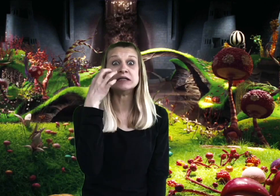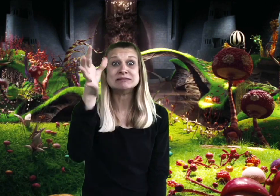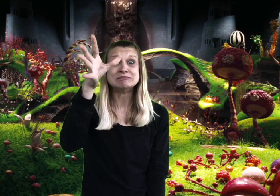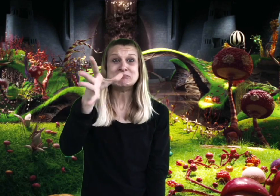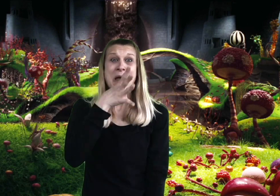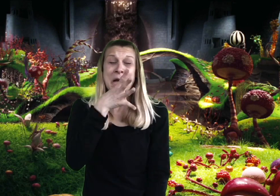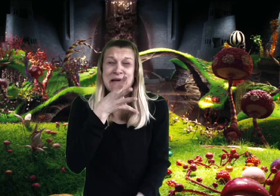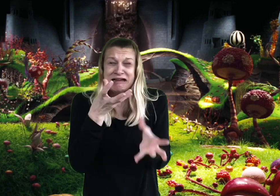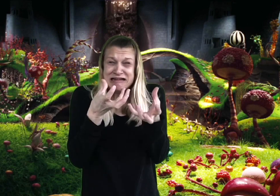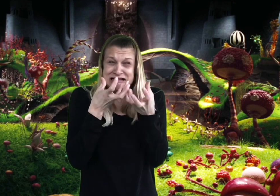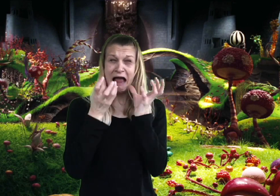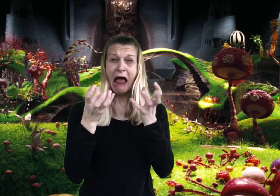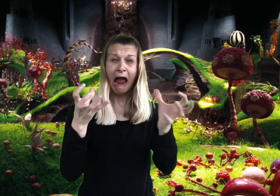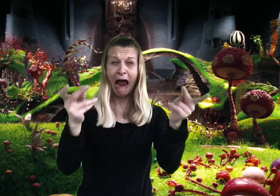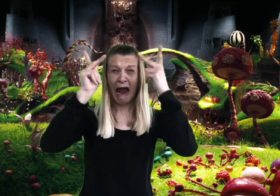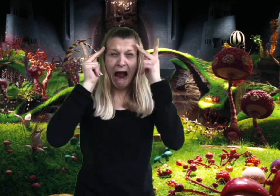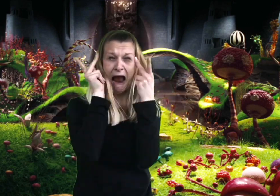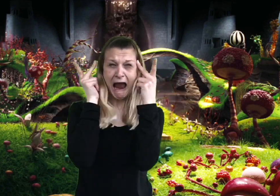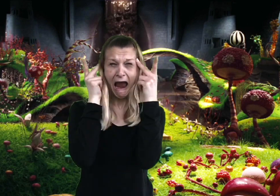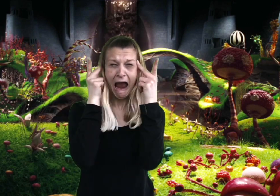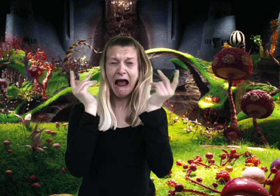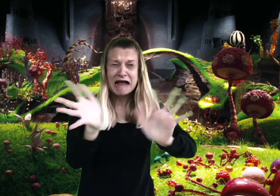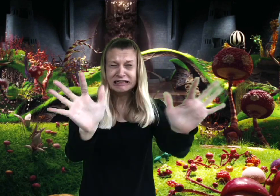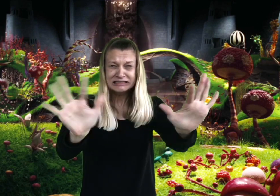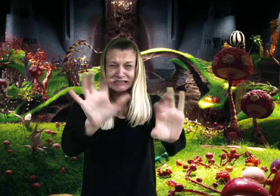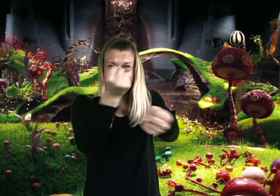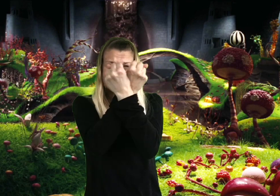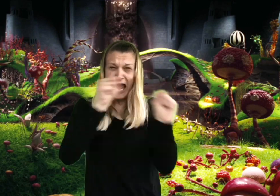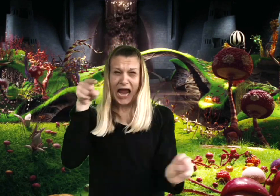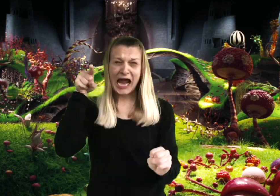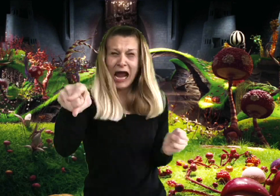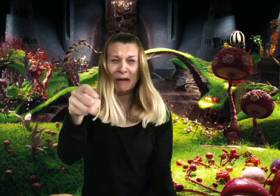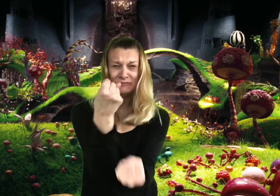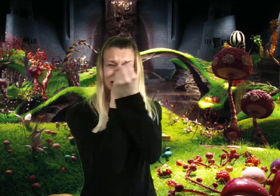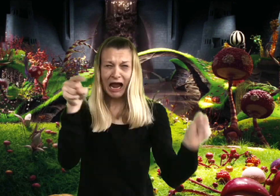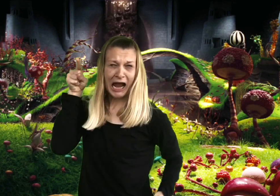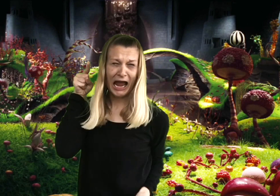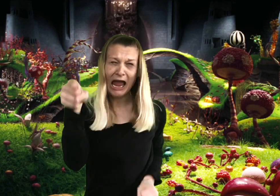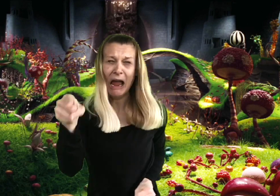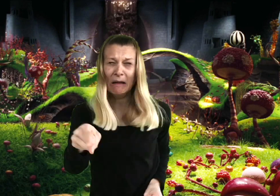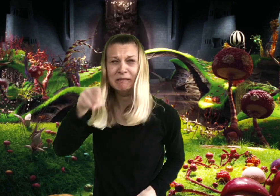"Save him!" screamed Mrs. Gloop, going white in the face,